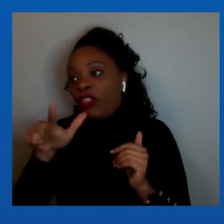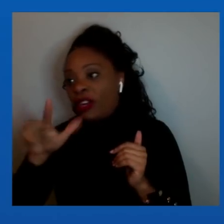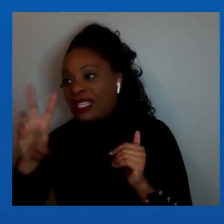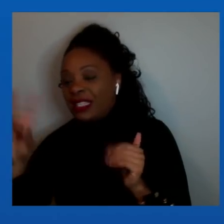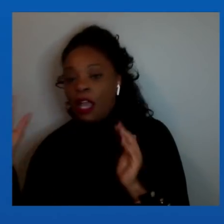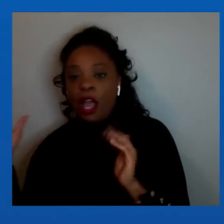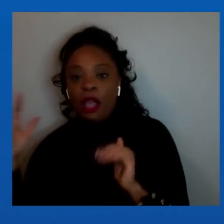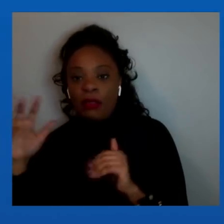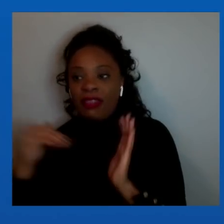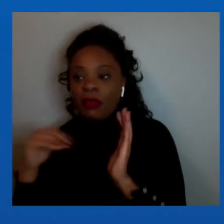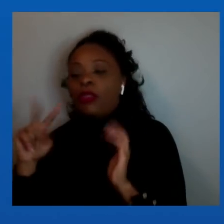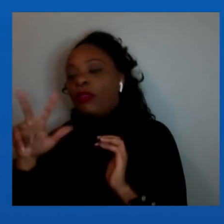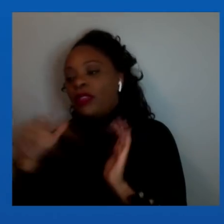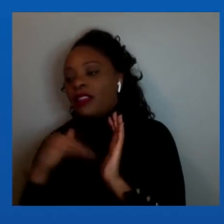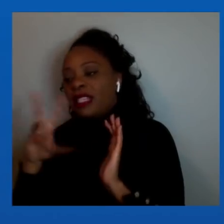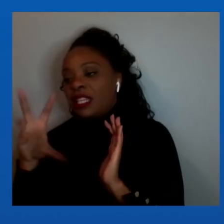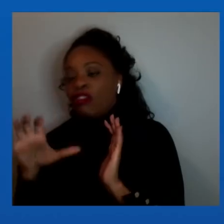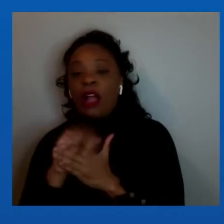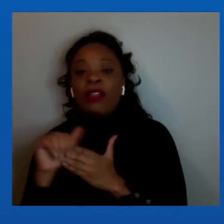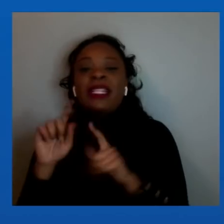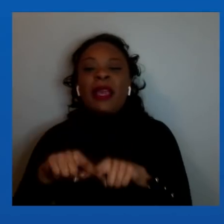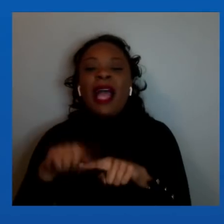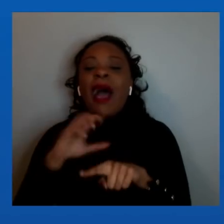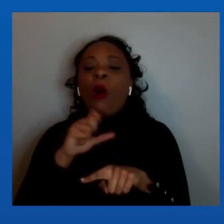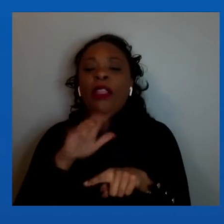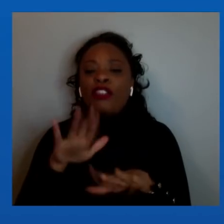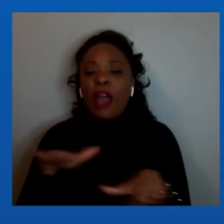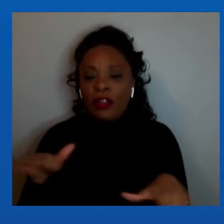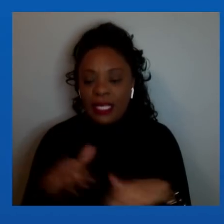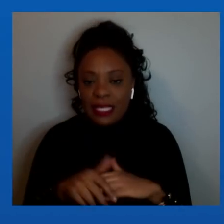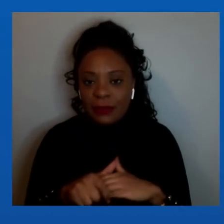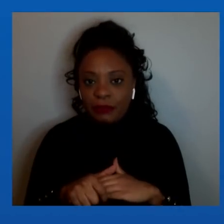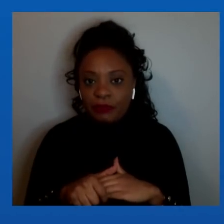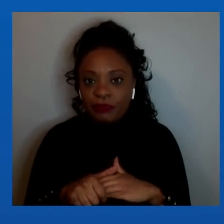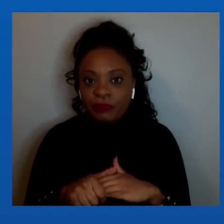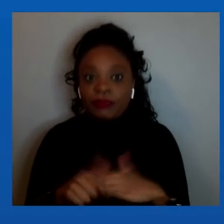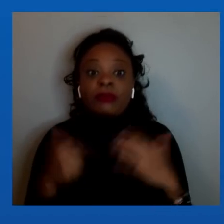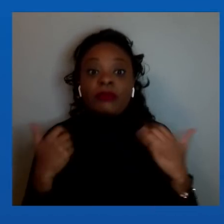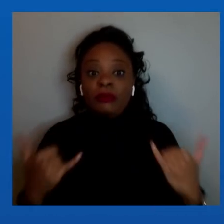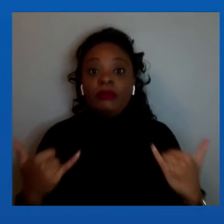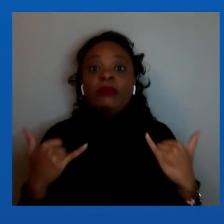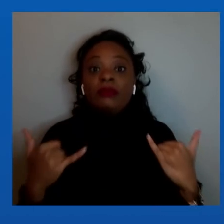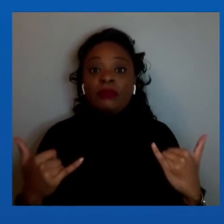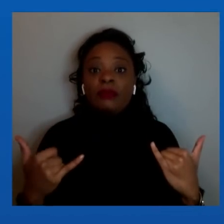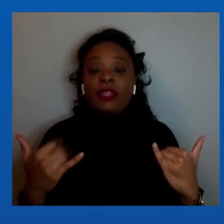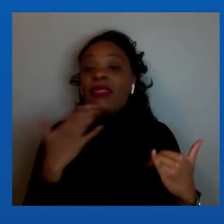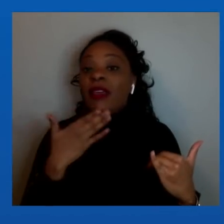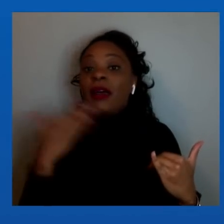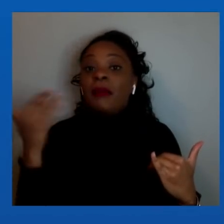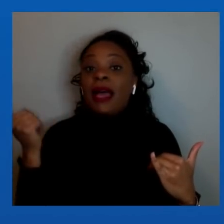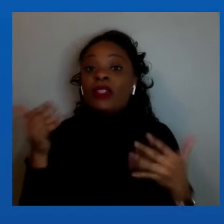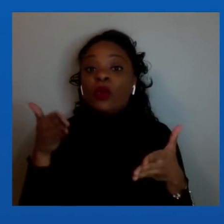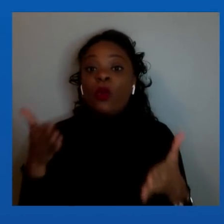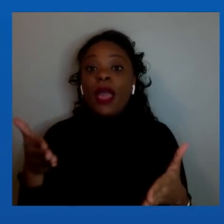depending on the age of their child. Right now, the best way and really the only way